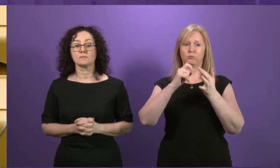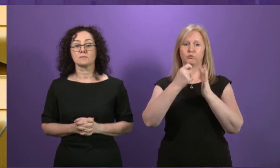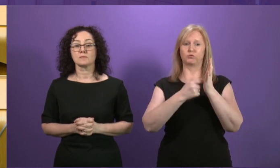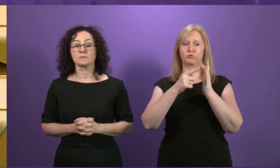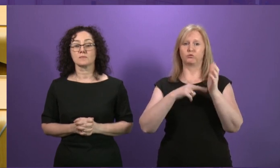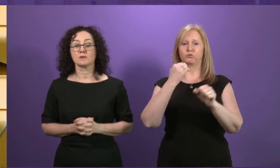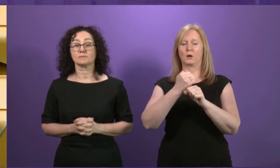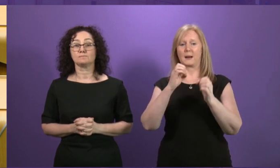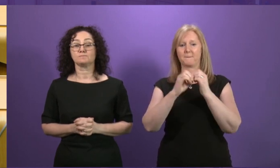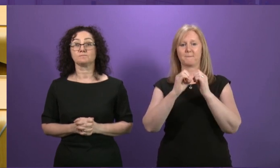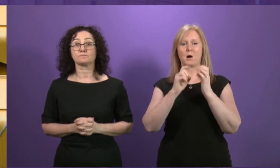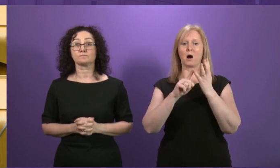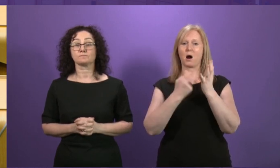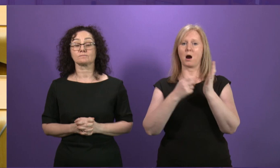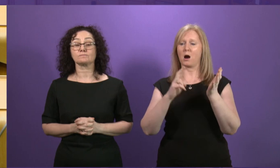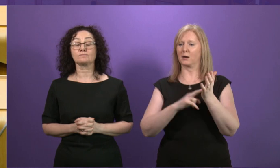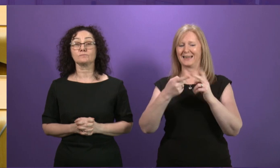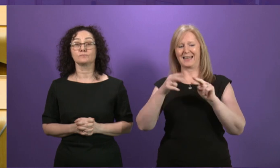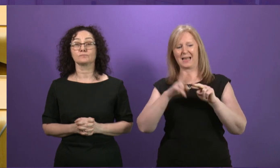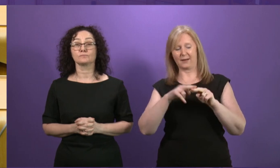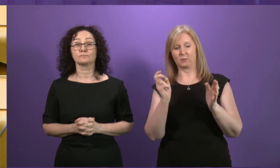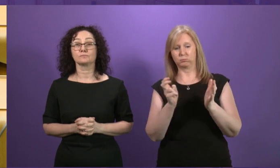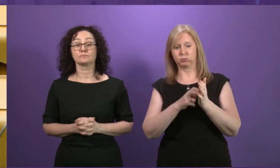that Gemini Rail has staggeringly still failed to bid for—